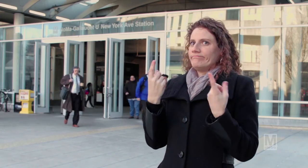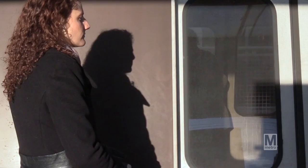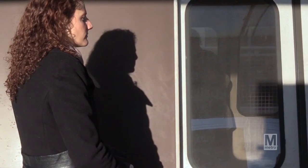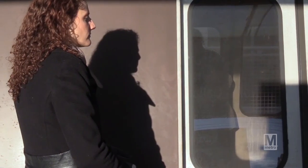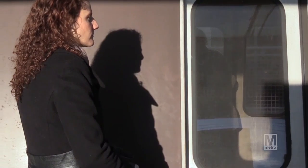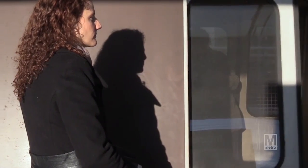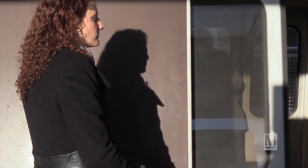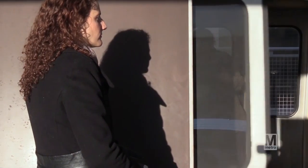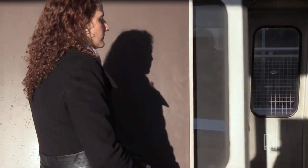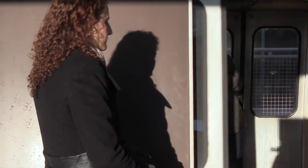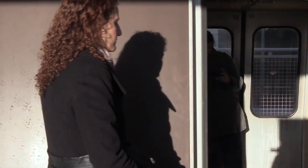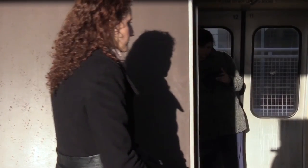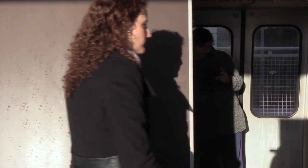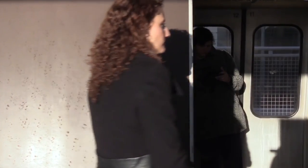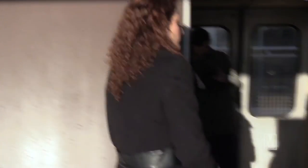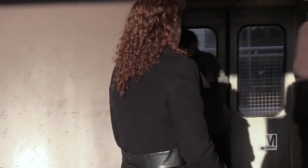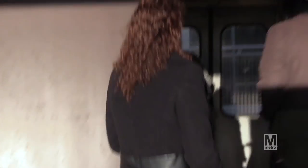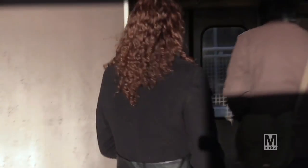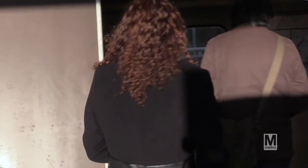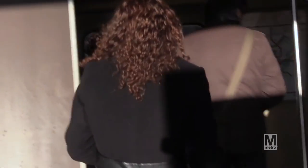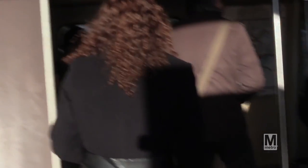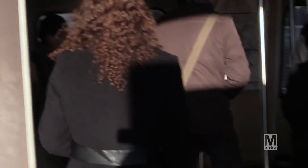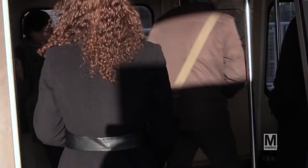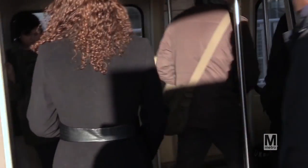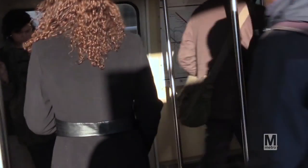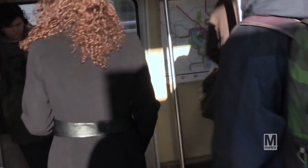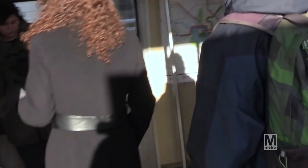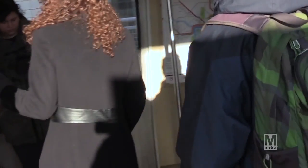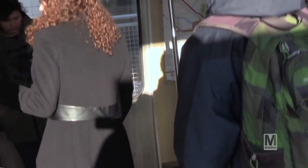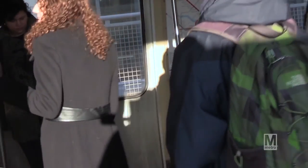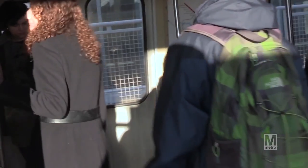and that goes right over my head 'cause I can't hear, so communication is very, very important.